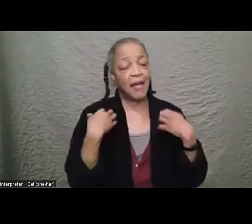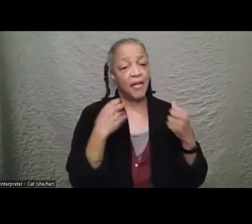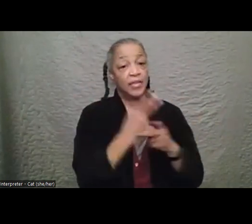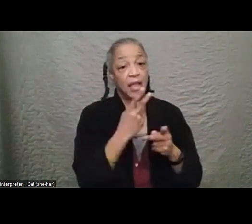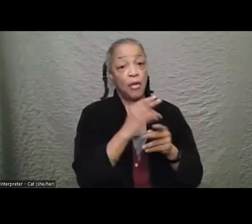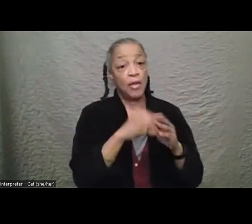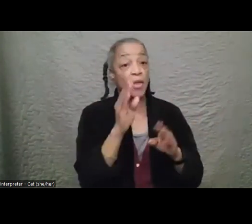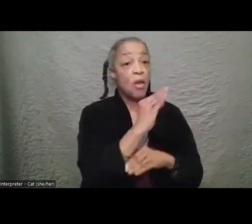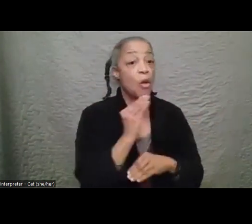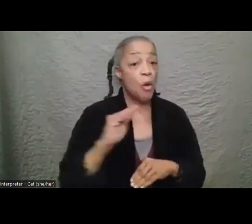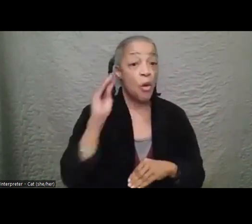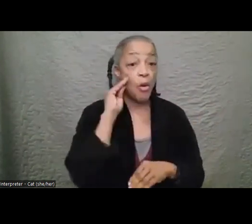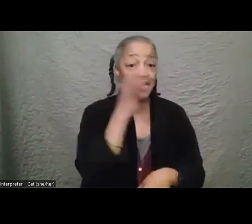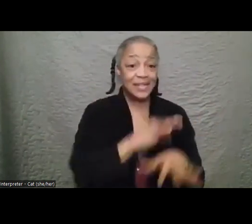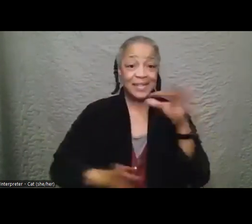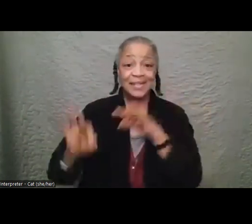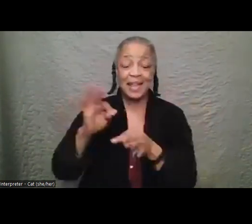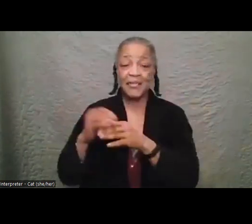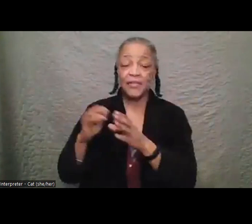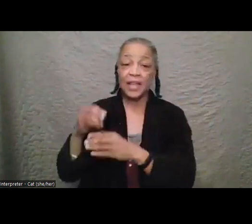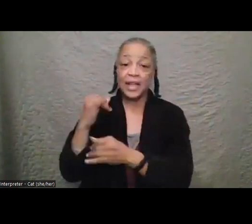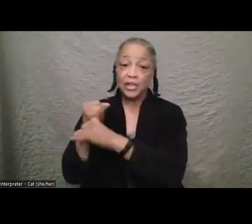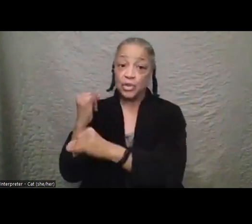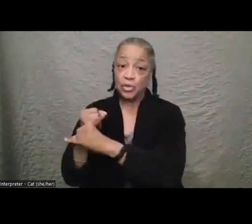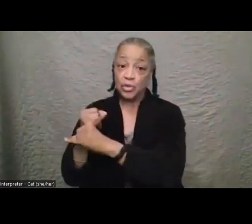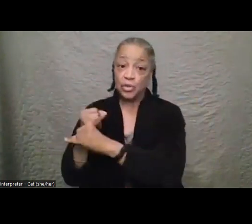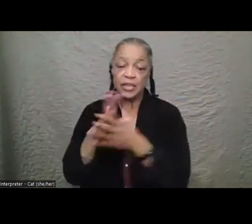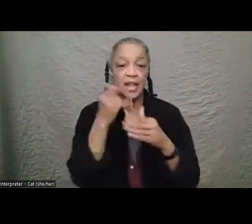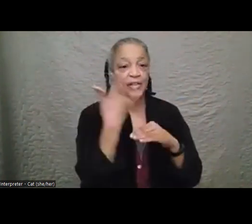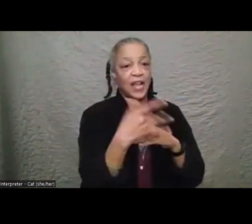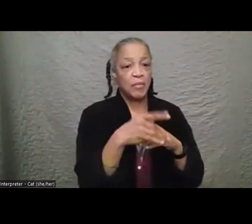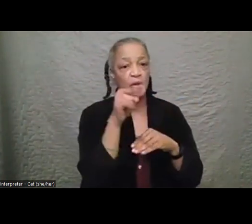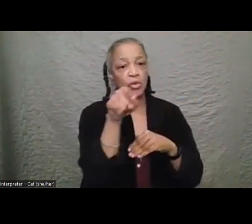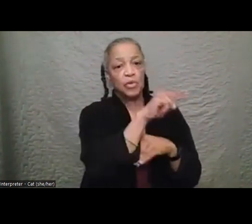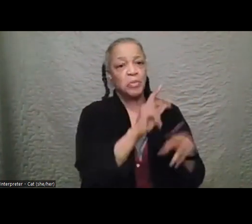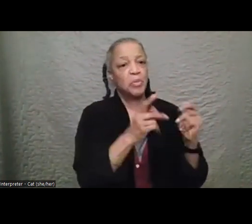of institutions, will be made available to those who qualify.